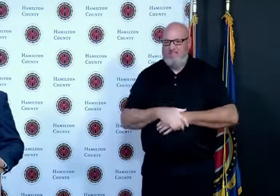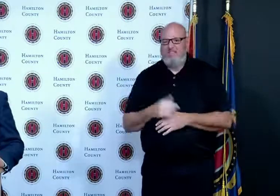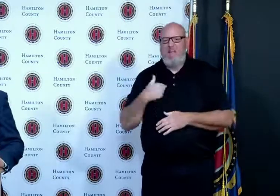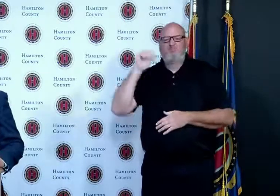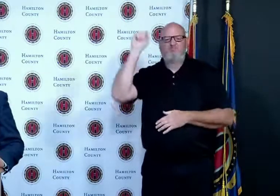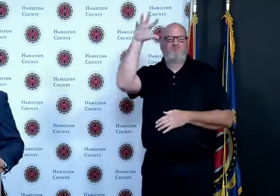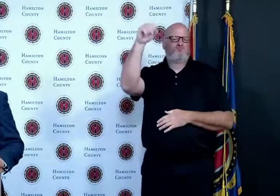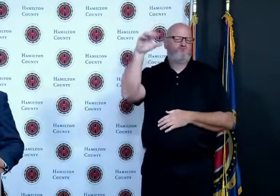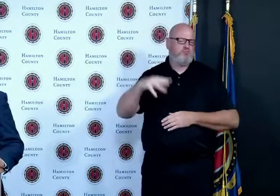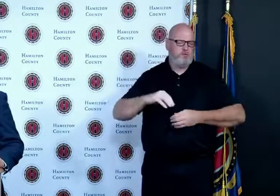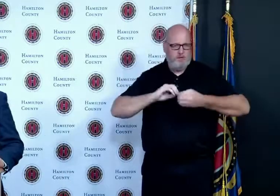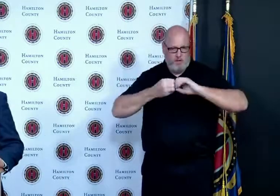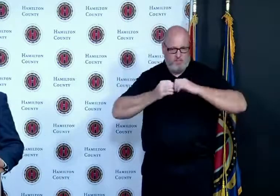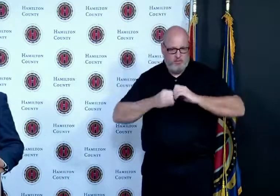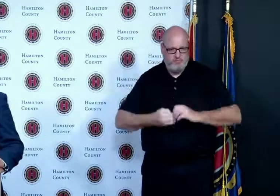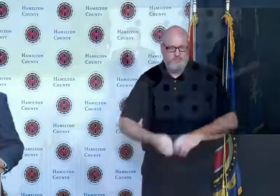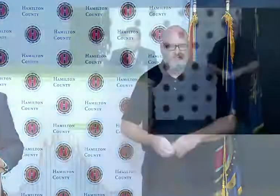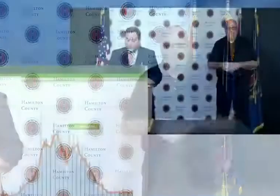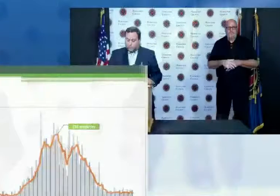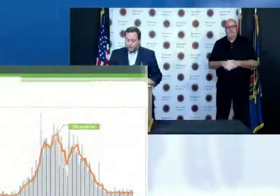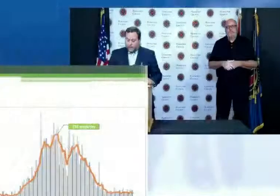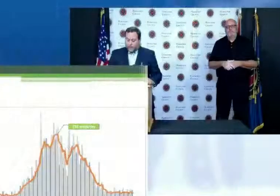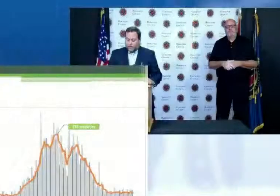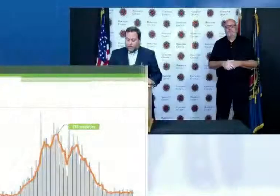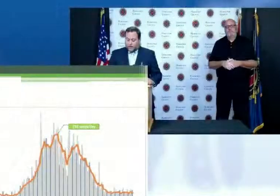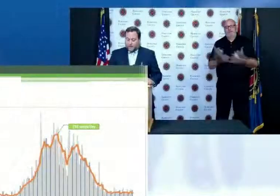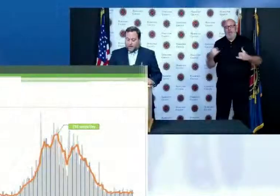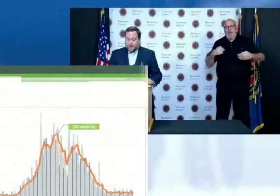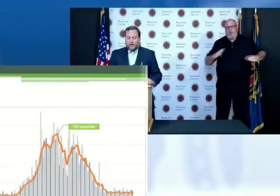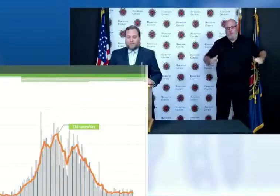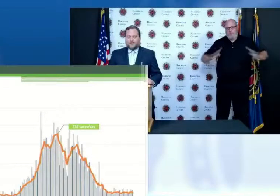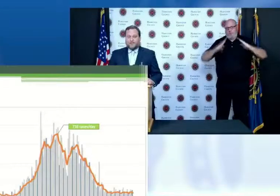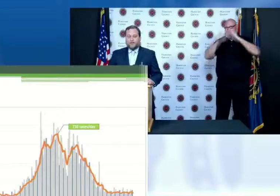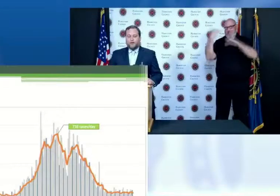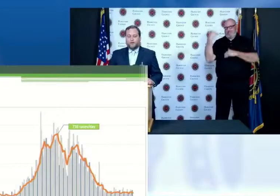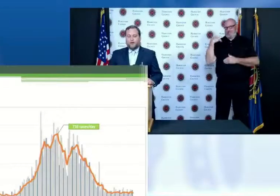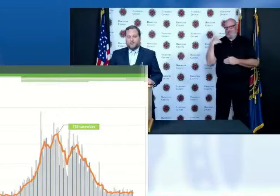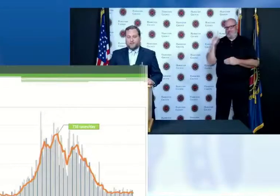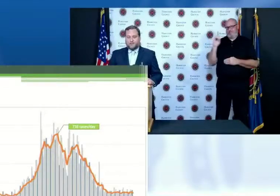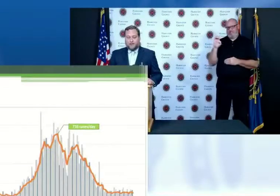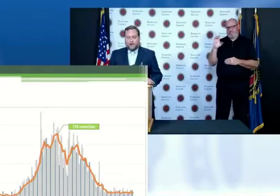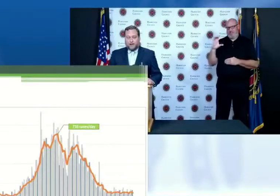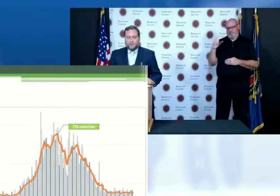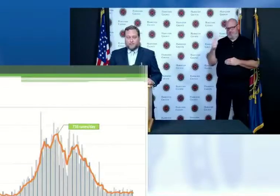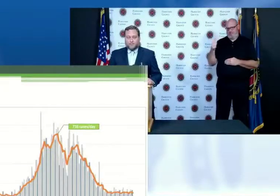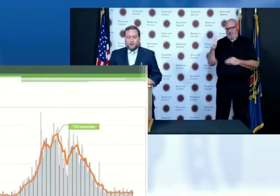our last peak remains on December 10th when we had an all-time high of 716 cases per day